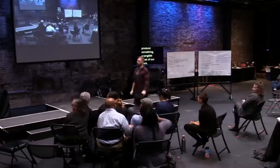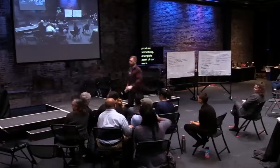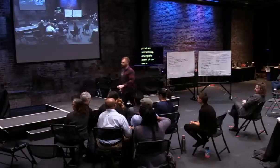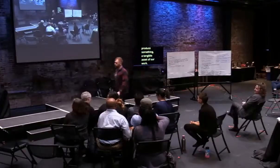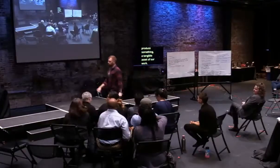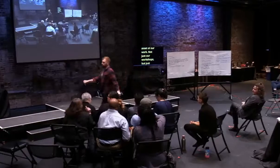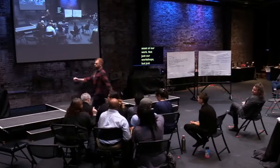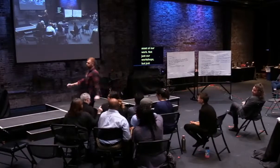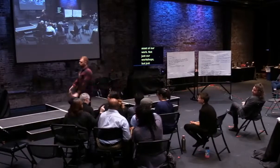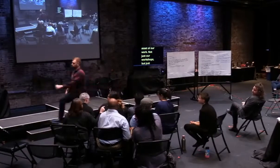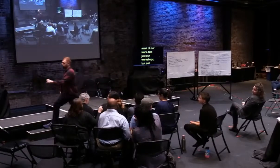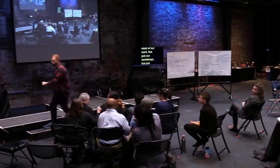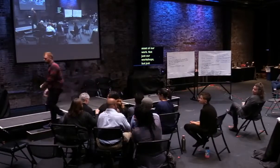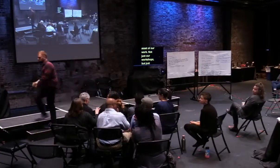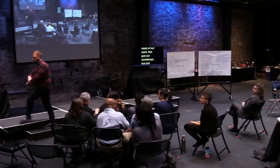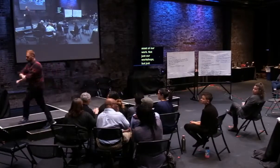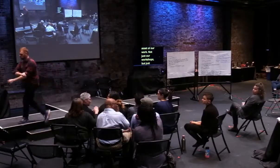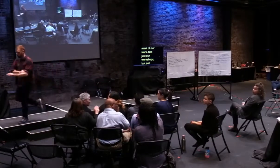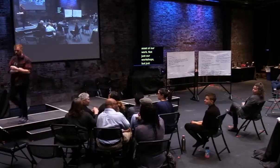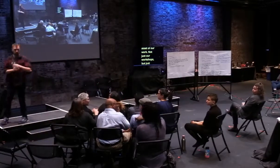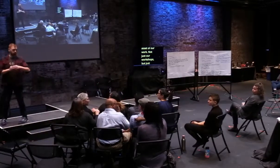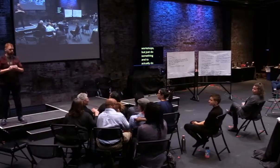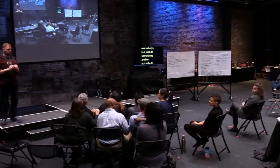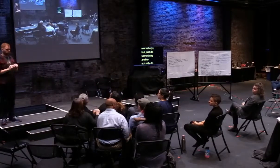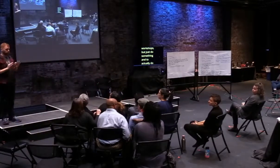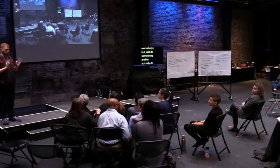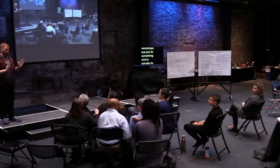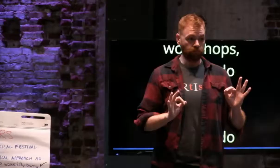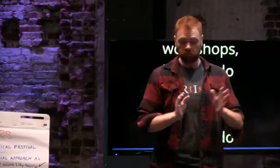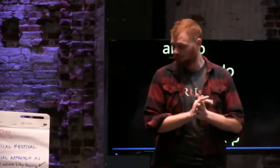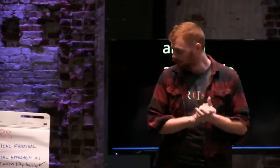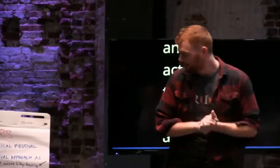To actually have something in tandem with this kind of experience.